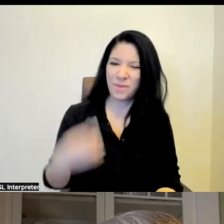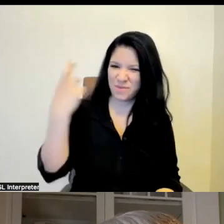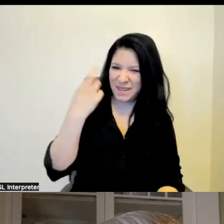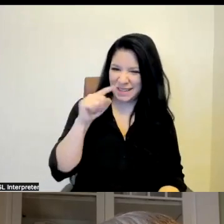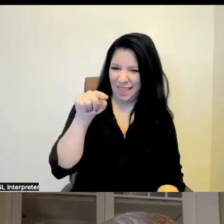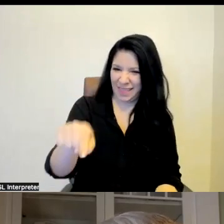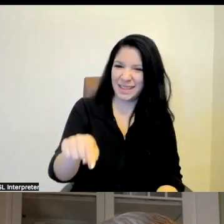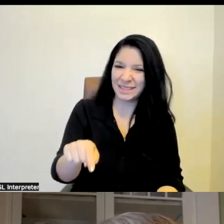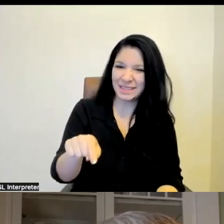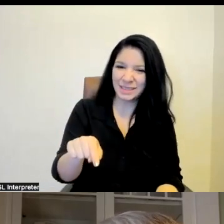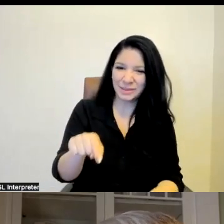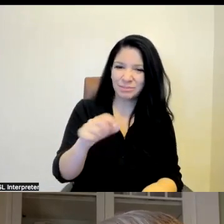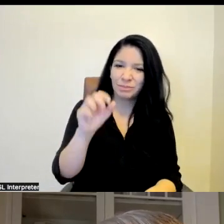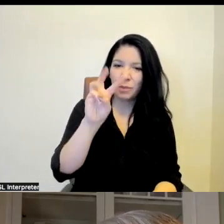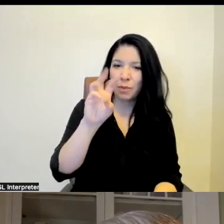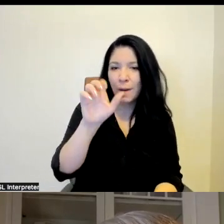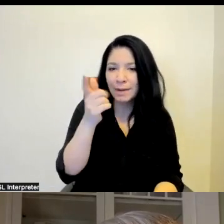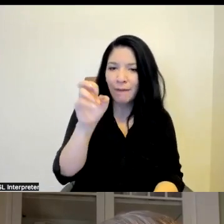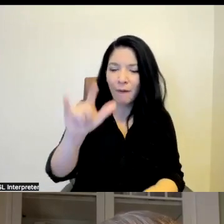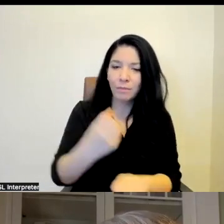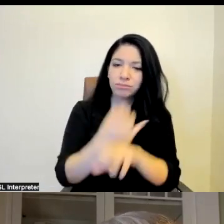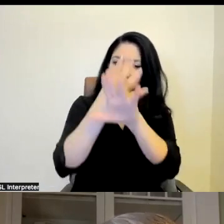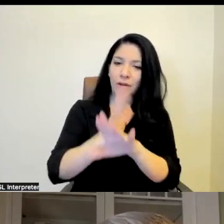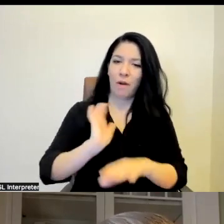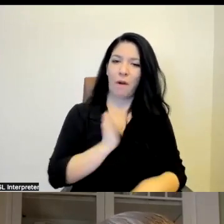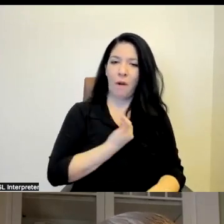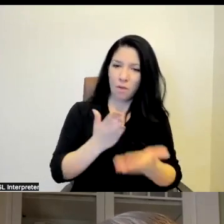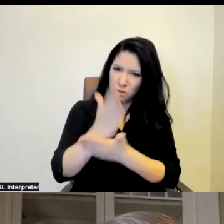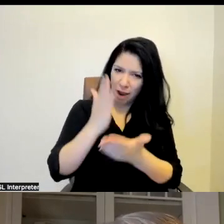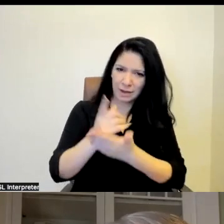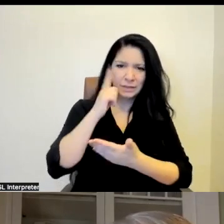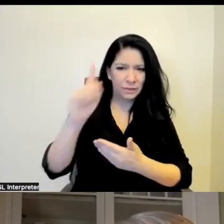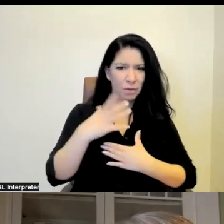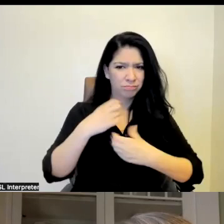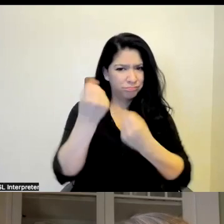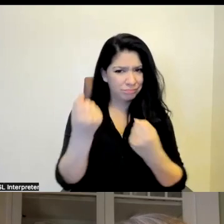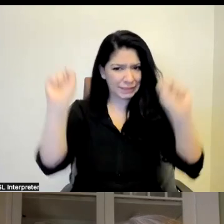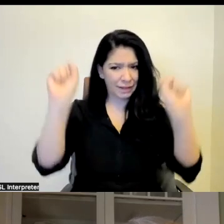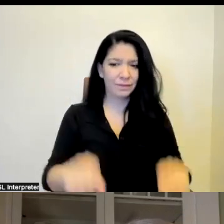To assert our federal rights to access healthcare safely. Next slide, please.